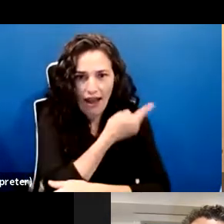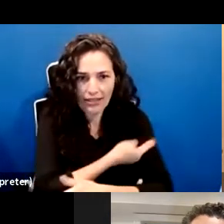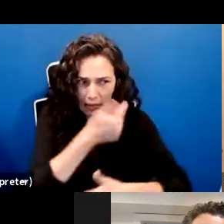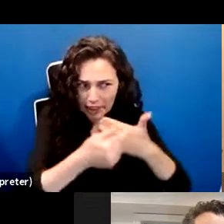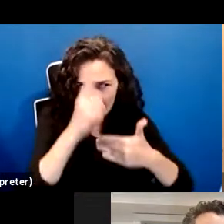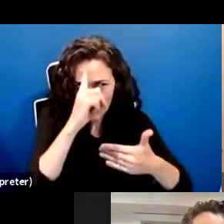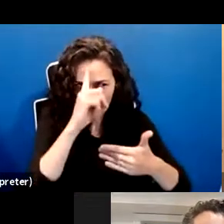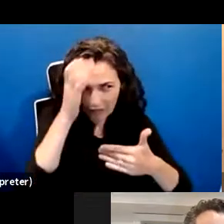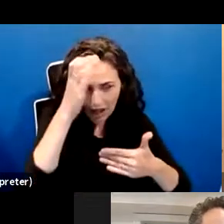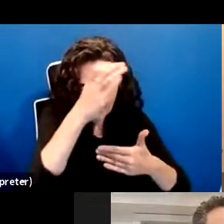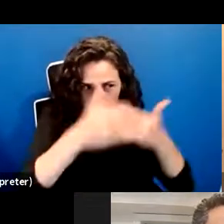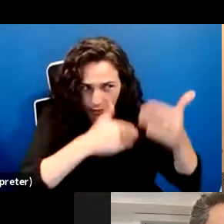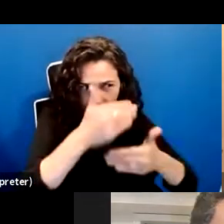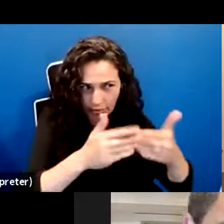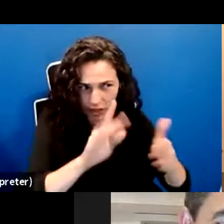And soon enough, we just did it.